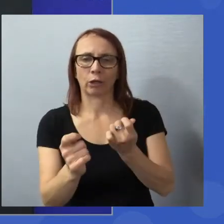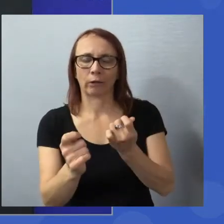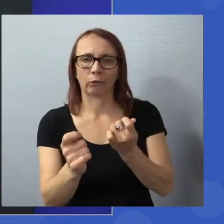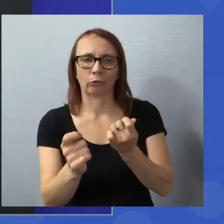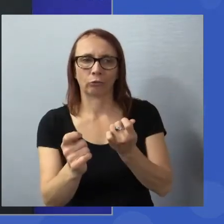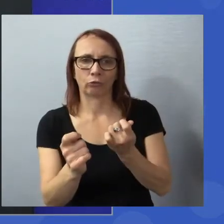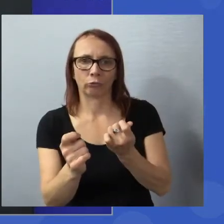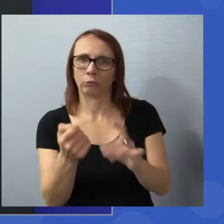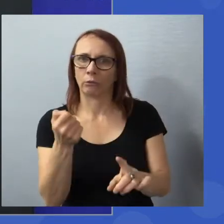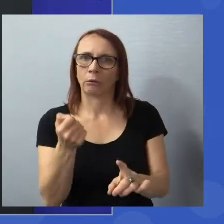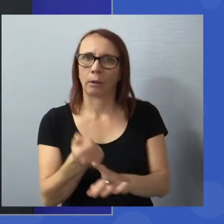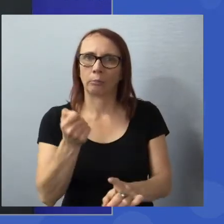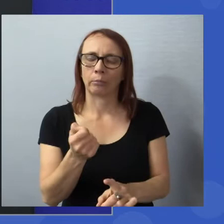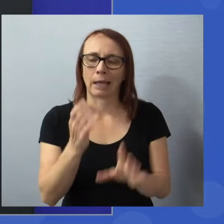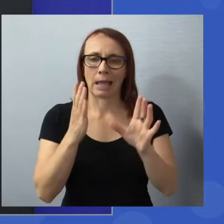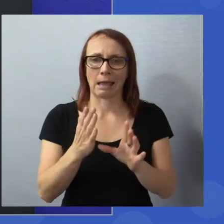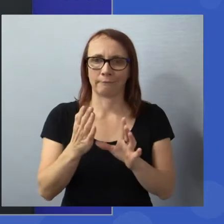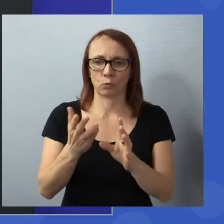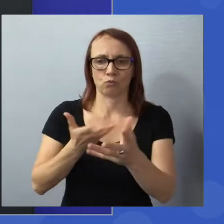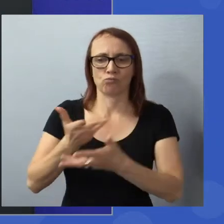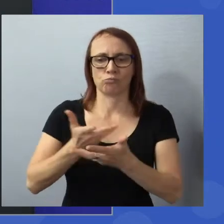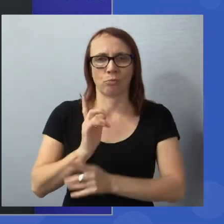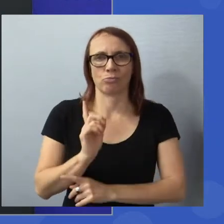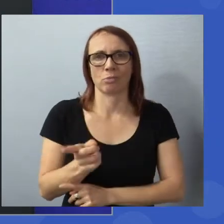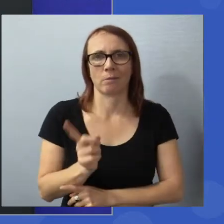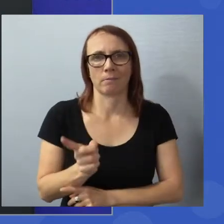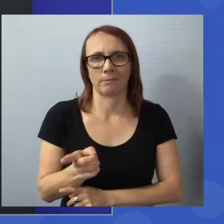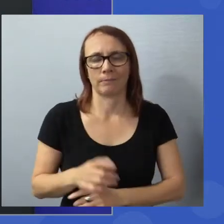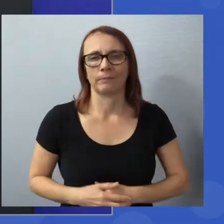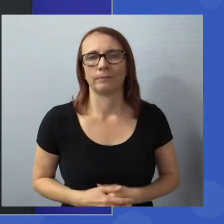devolved and the UK level if action is to be meaningful equally we need to